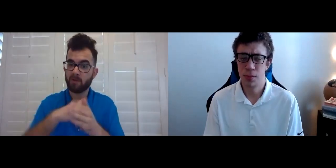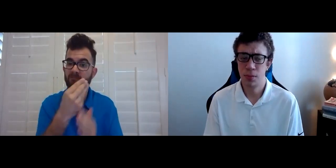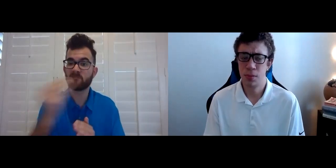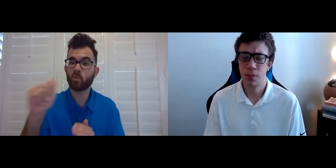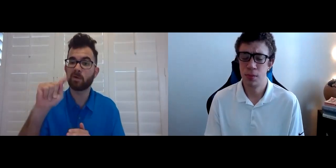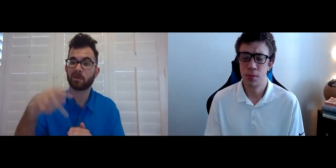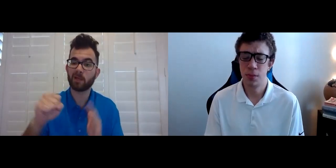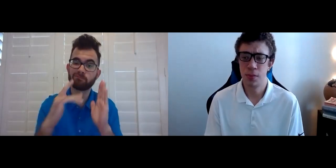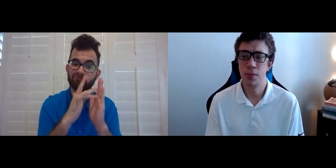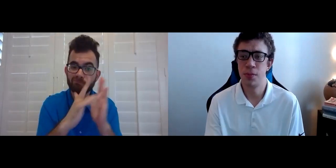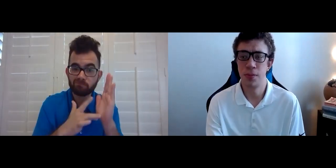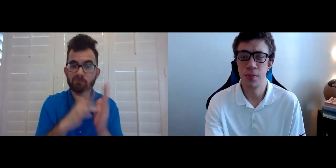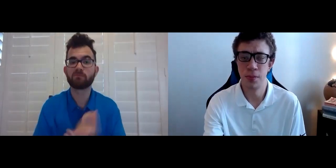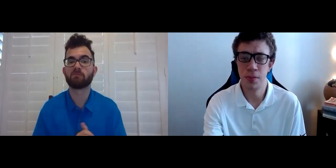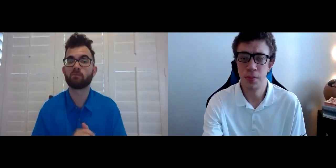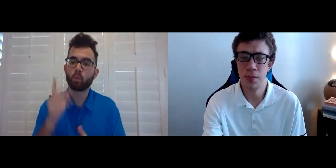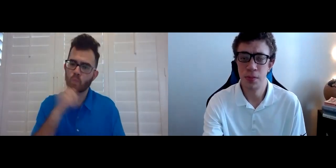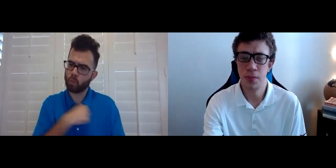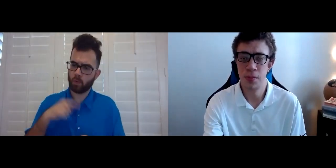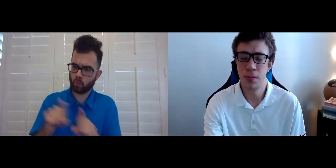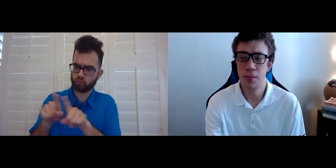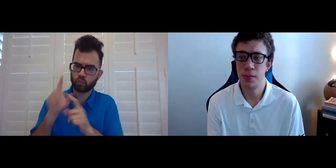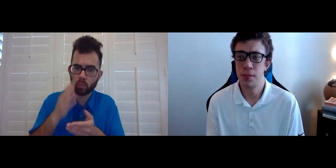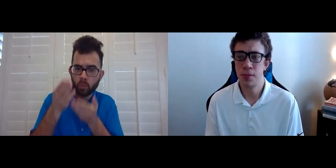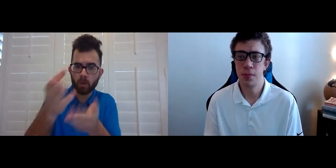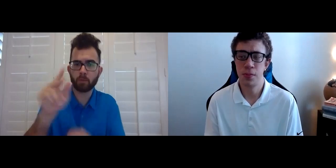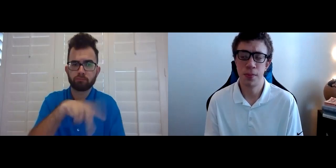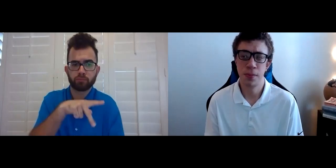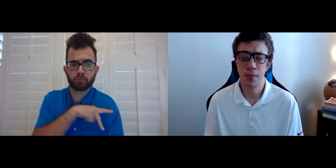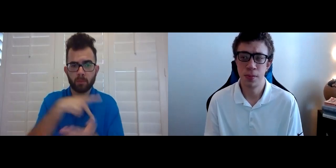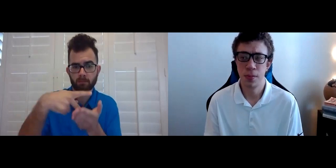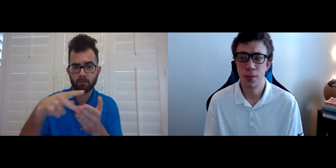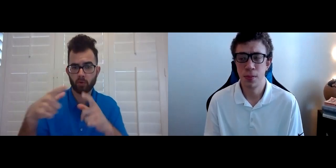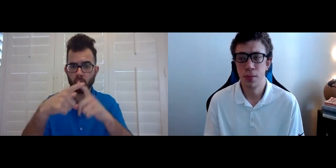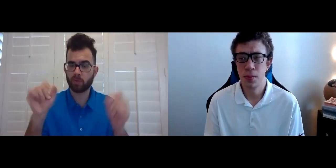SWIPS takes away your worries and splits your bills in a few taps.